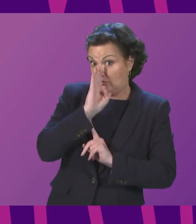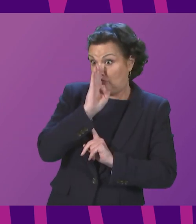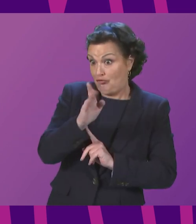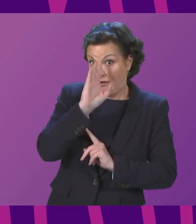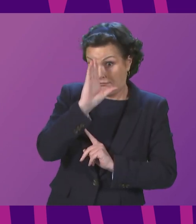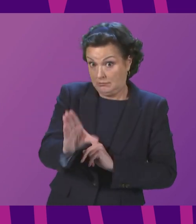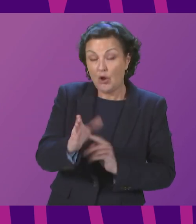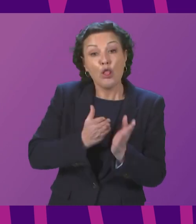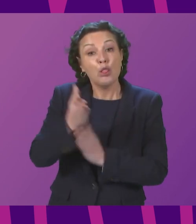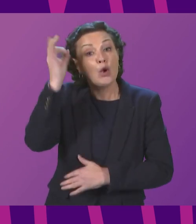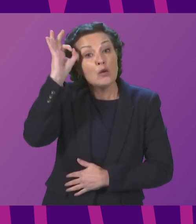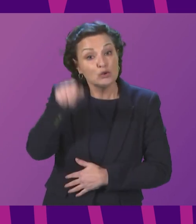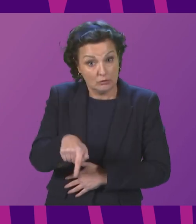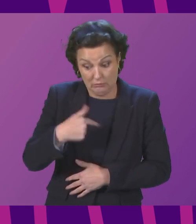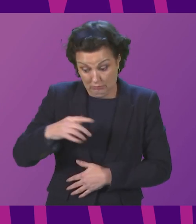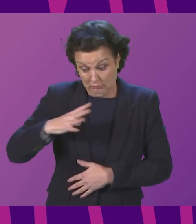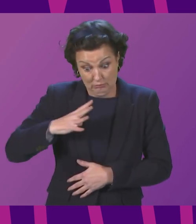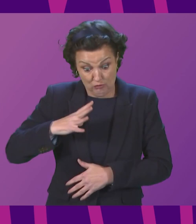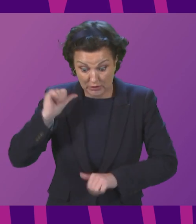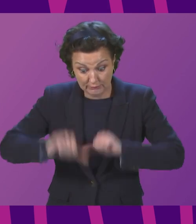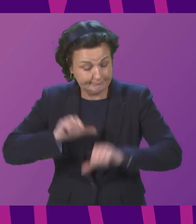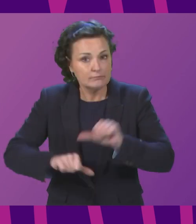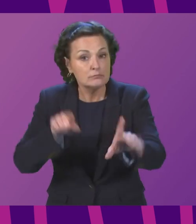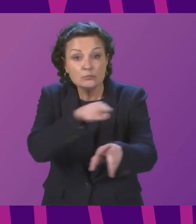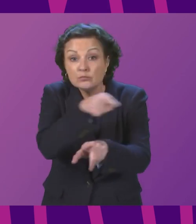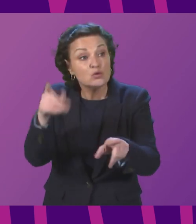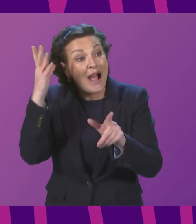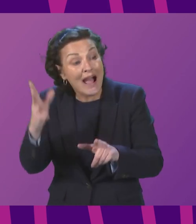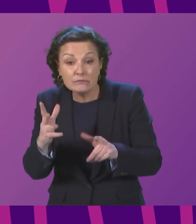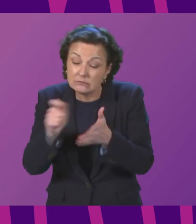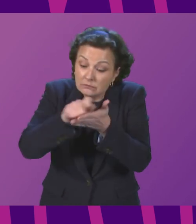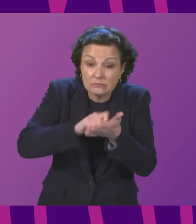authority. That work is already under way. Such businesses do not have to make a new